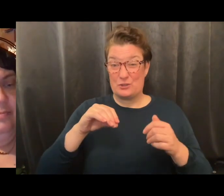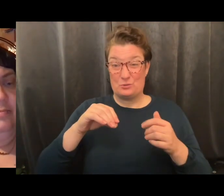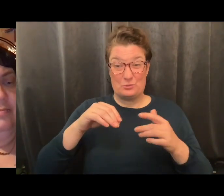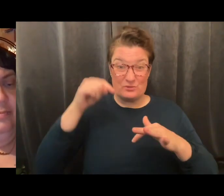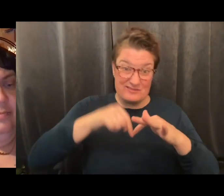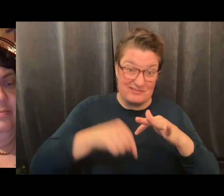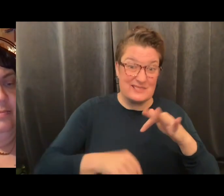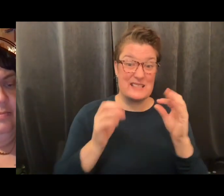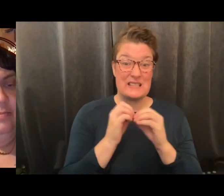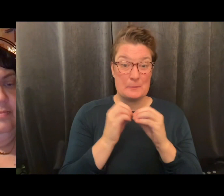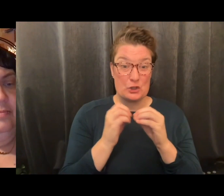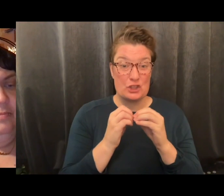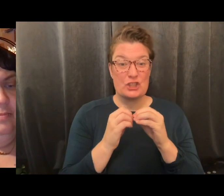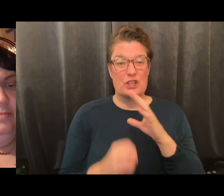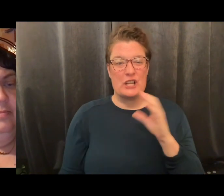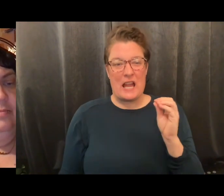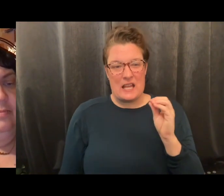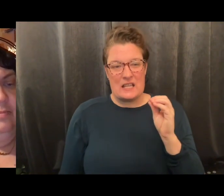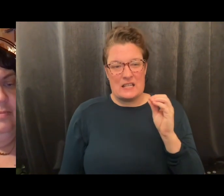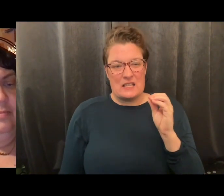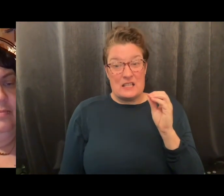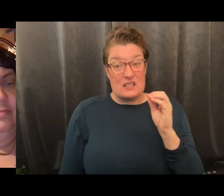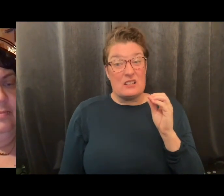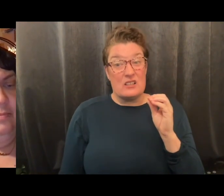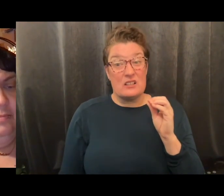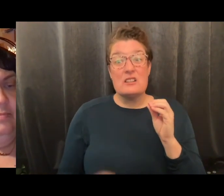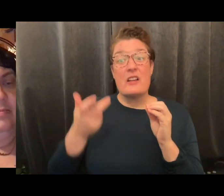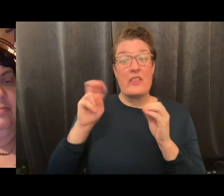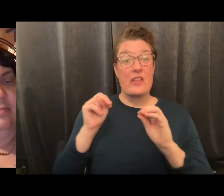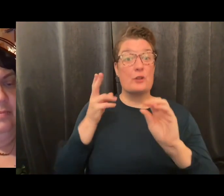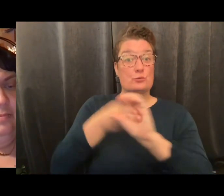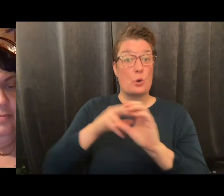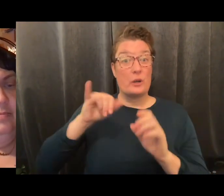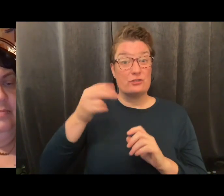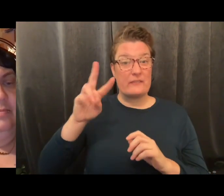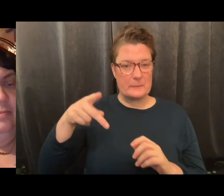joining JVP, I was like, okay, if you need somebody to be in front of a crowd